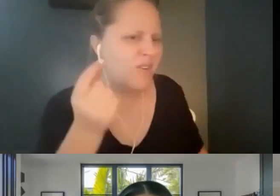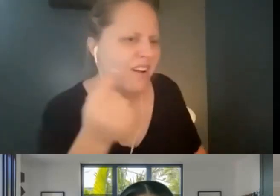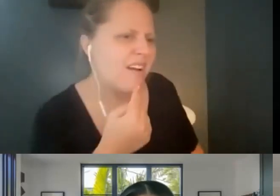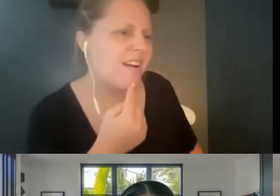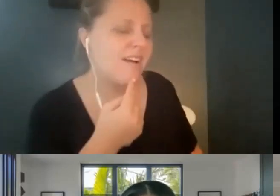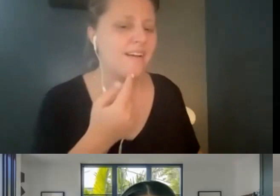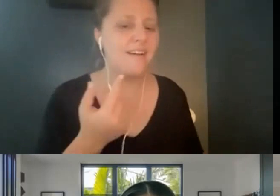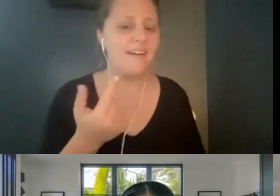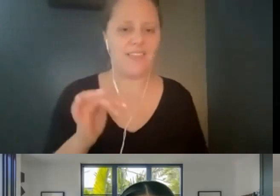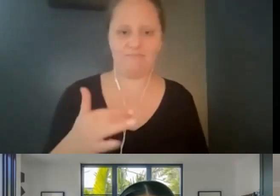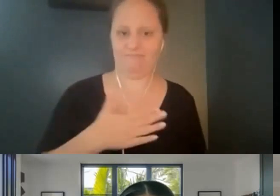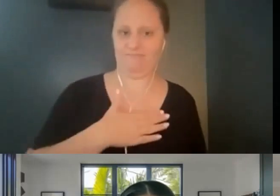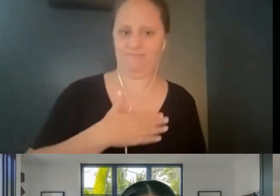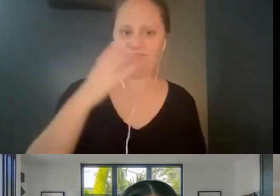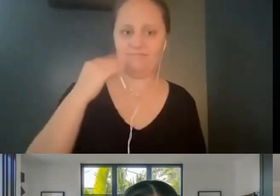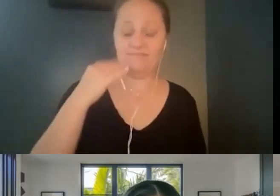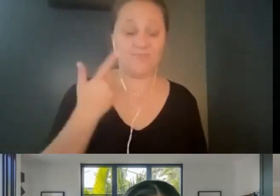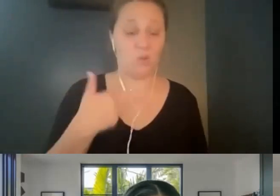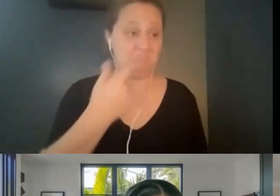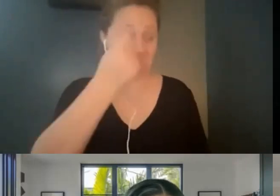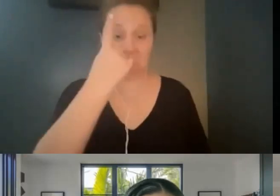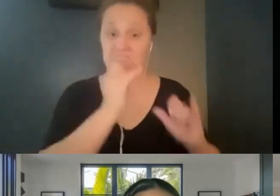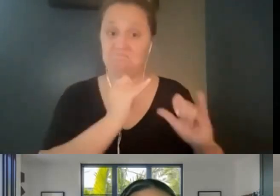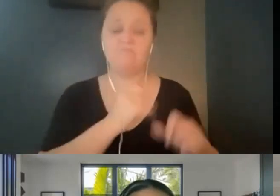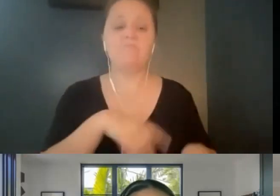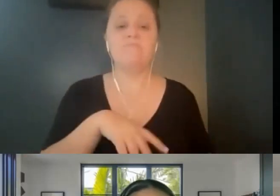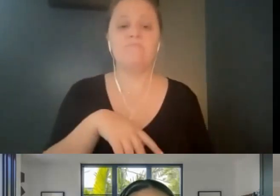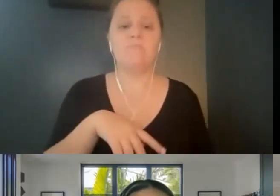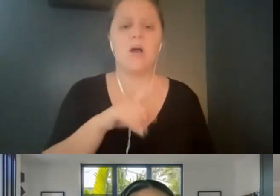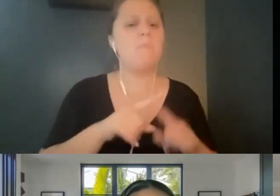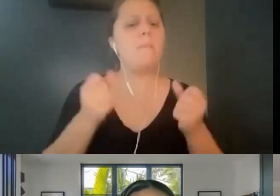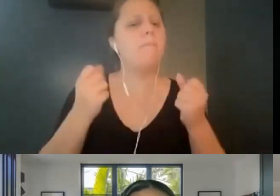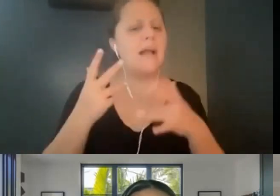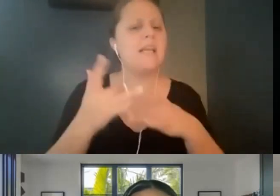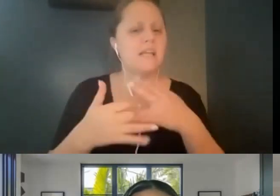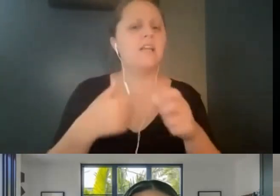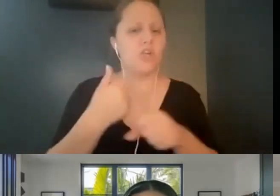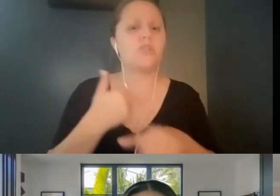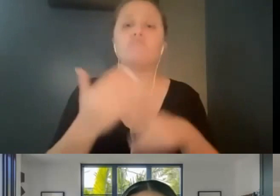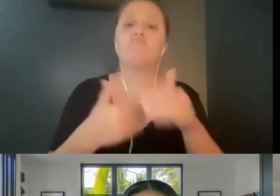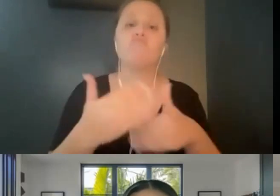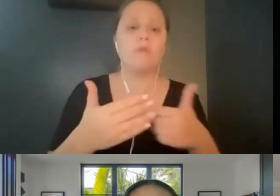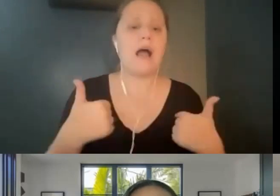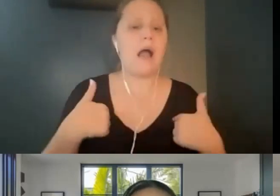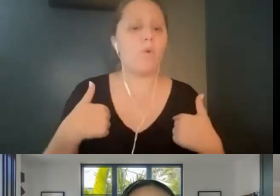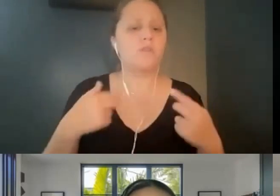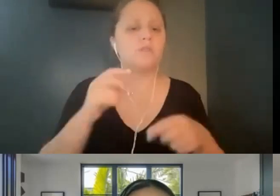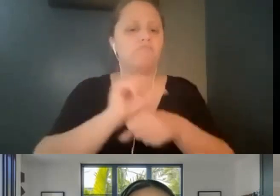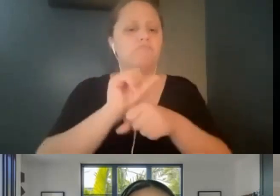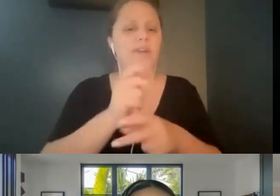So, I live in that world too, but I spent several decades living as a care assistant for my blind roommate and